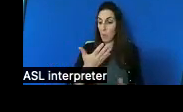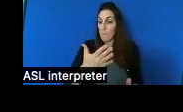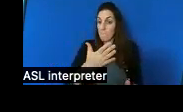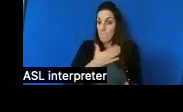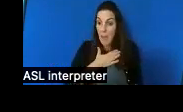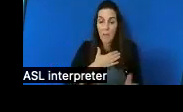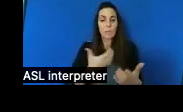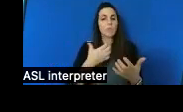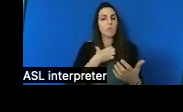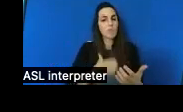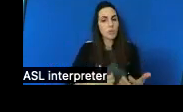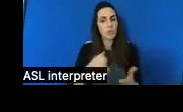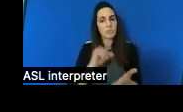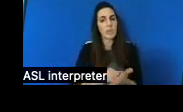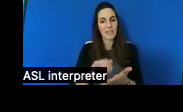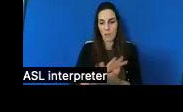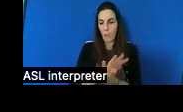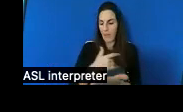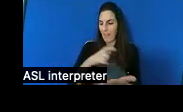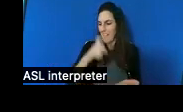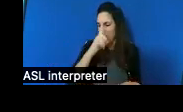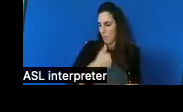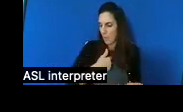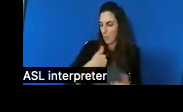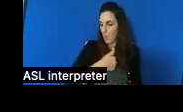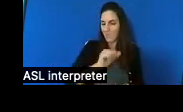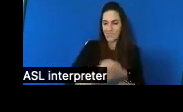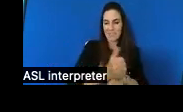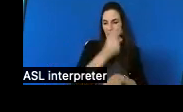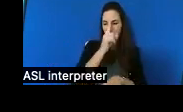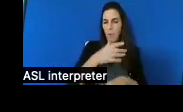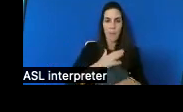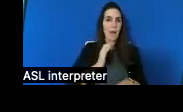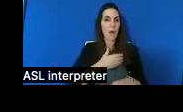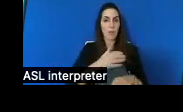ourselves and that we can set up for our kids as well and then within Guardianship and the trust